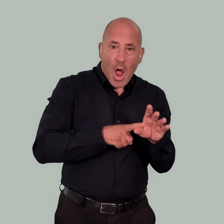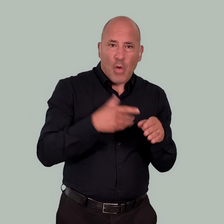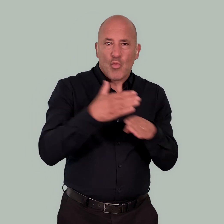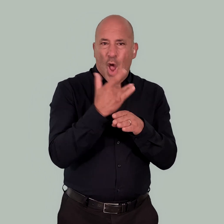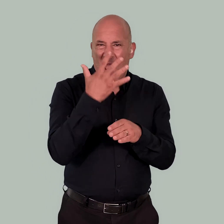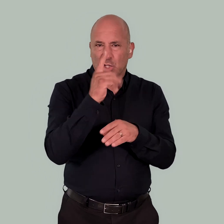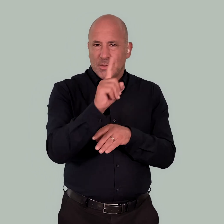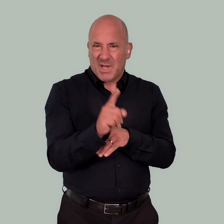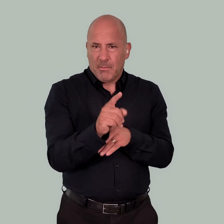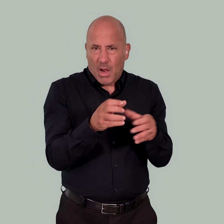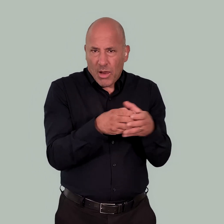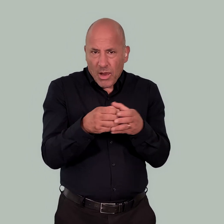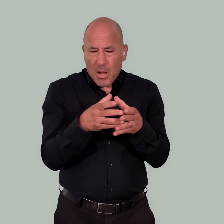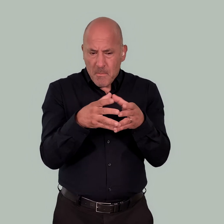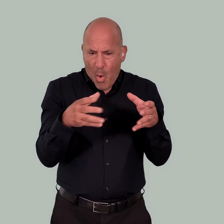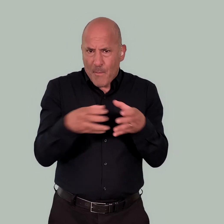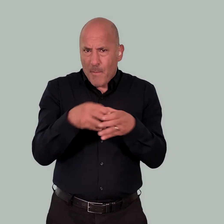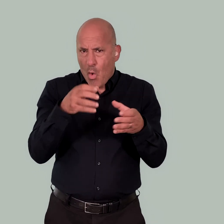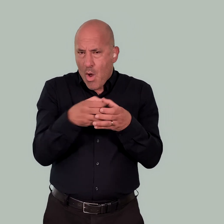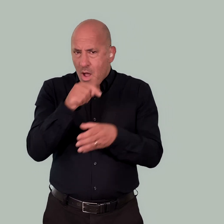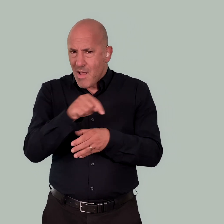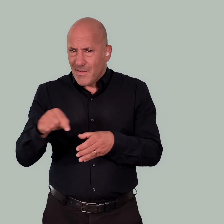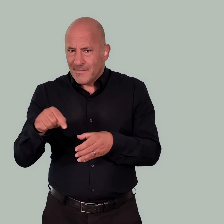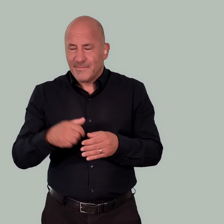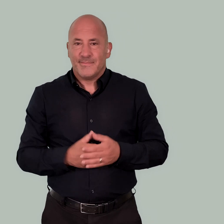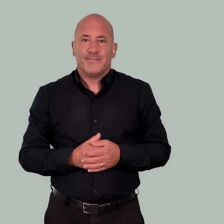especially among younger working age people.